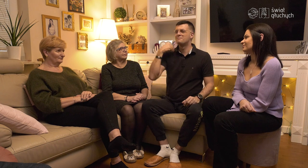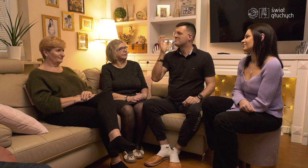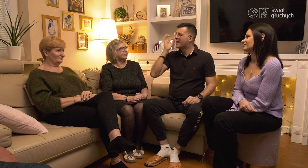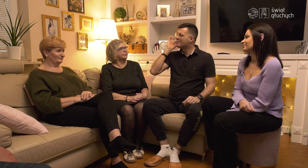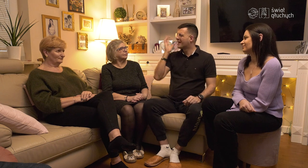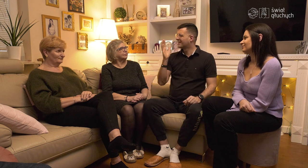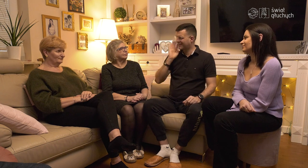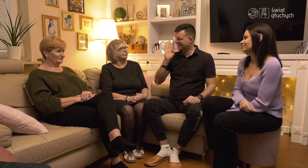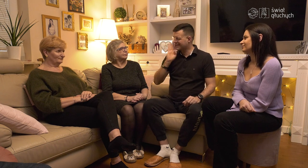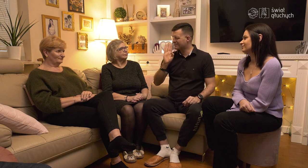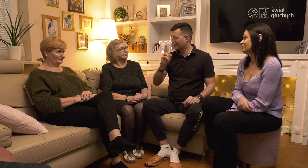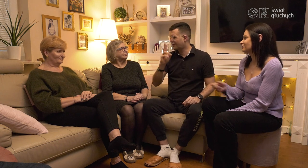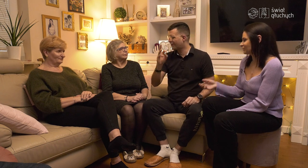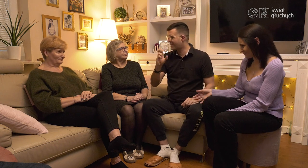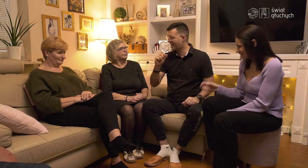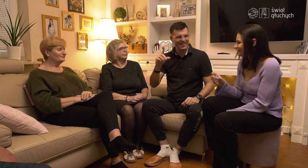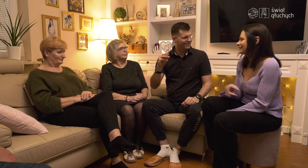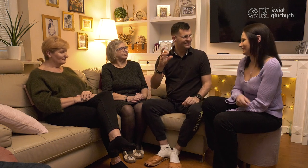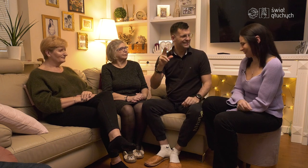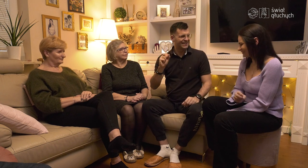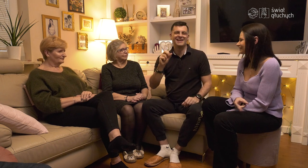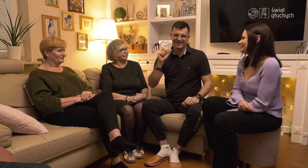Your maiden name was the same Kowalewska? [Dorota and Monika]: Yes.